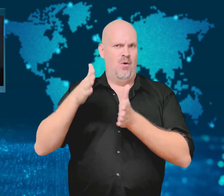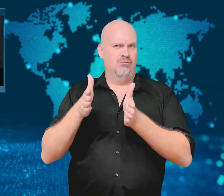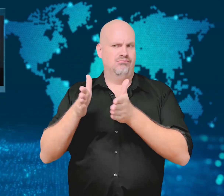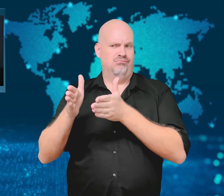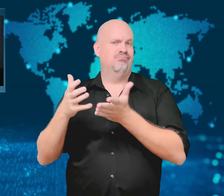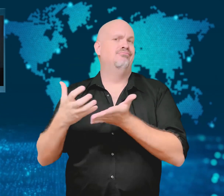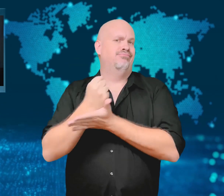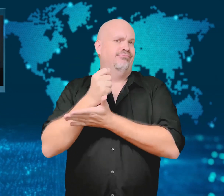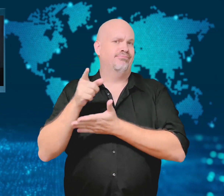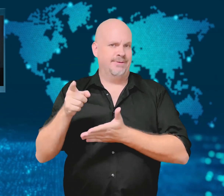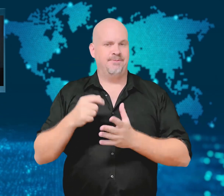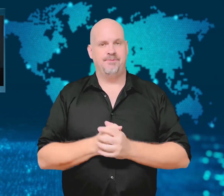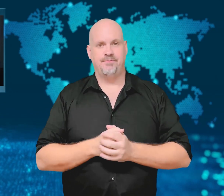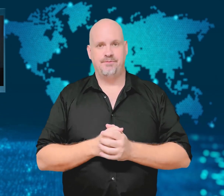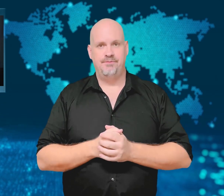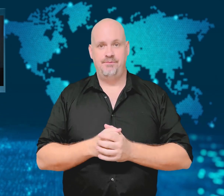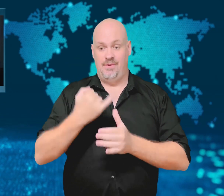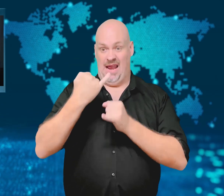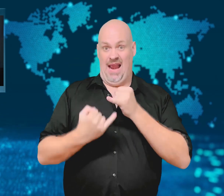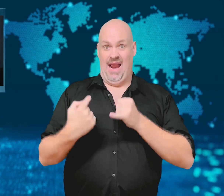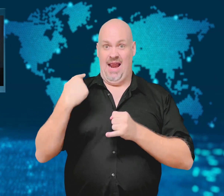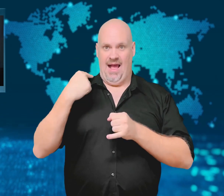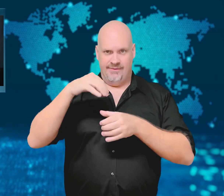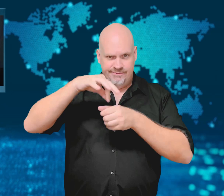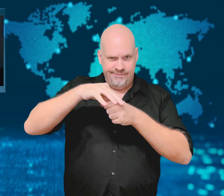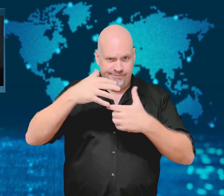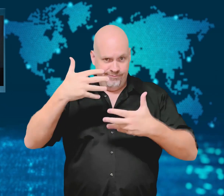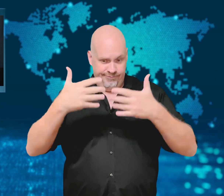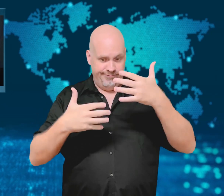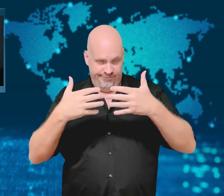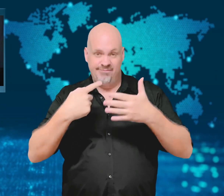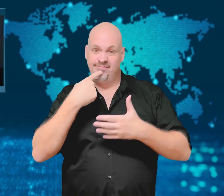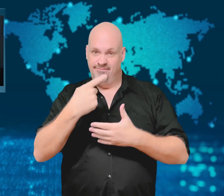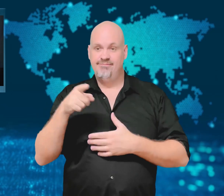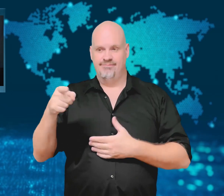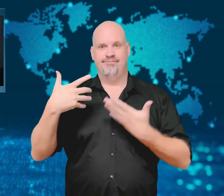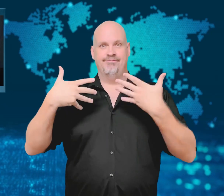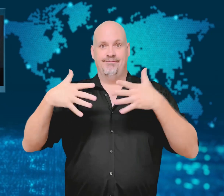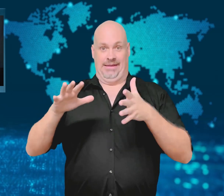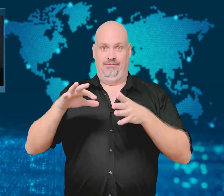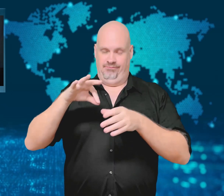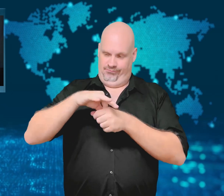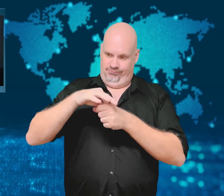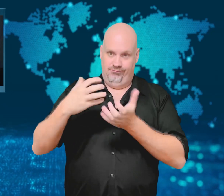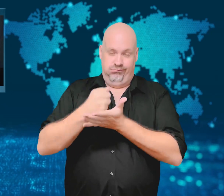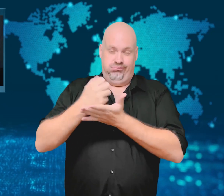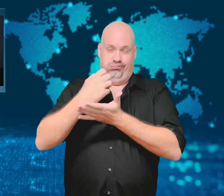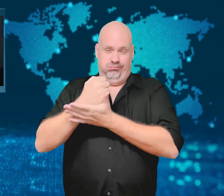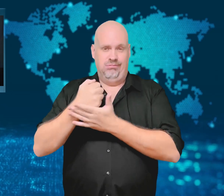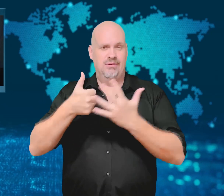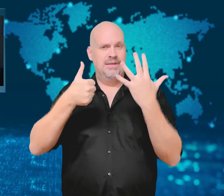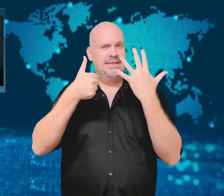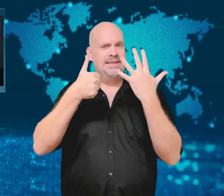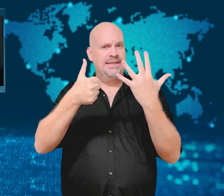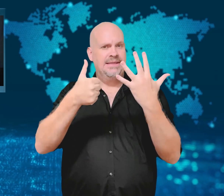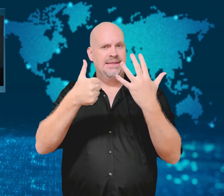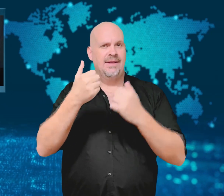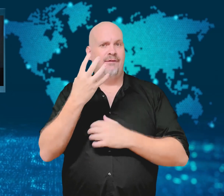won 64 seats while his opponent Yair Lapid and his party, won 51 seats.